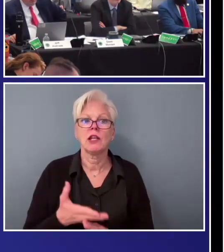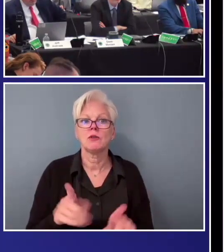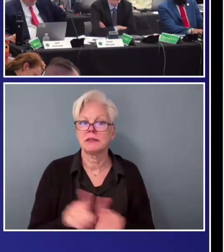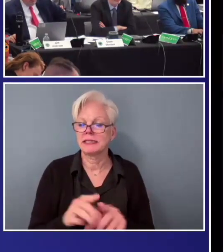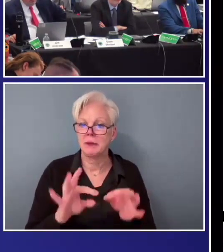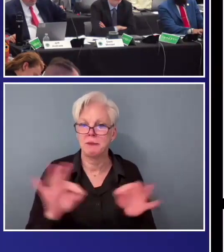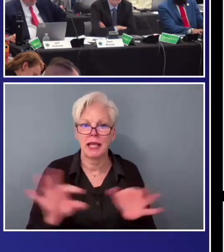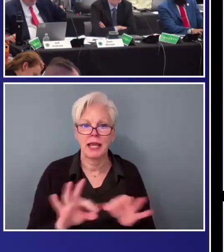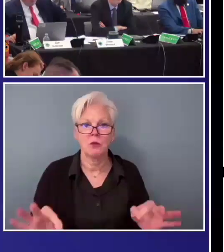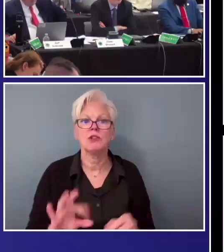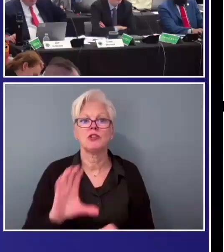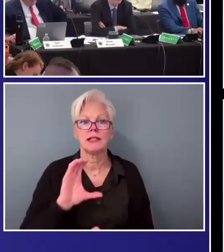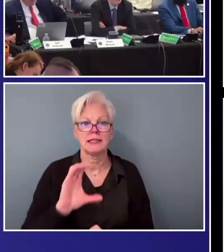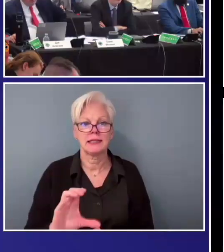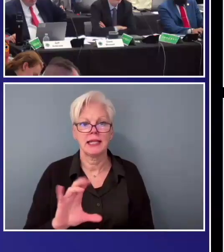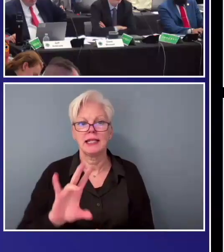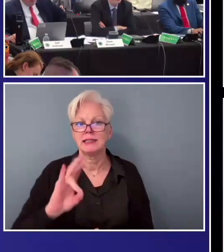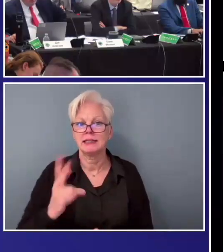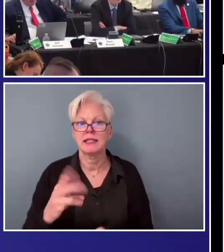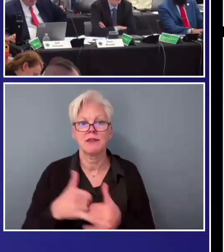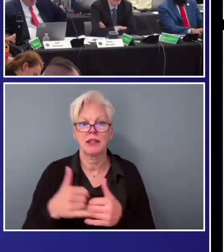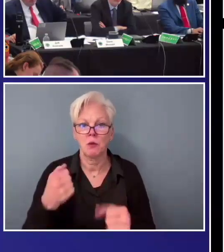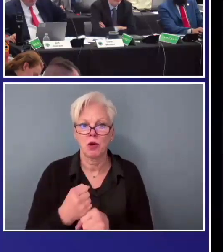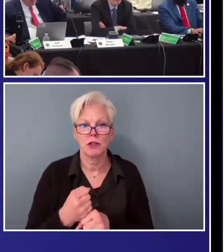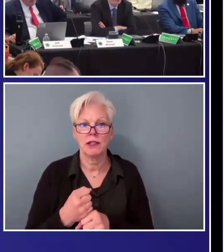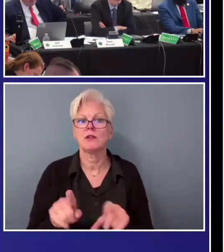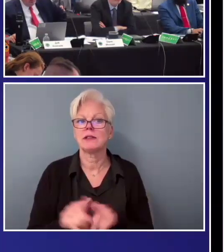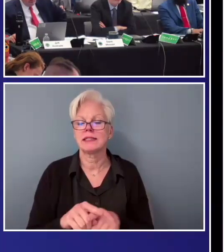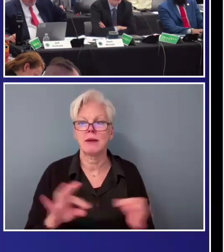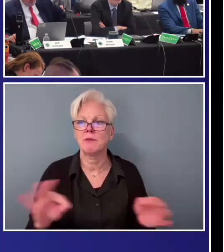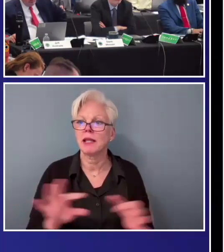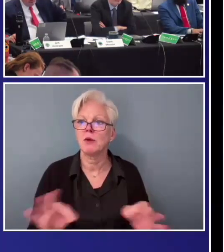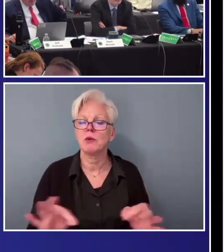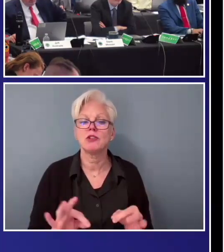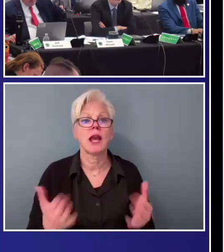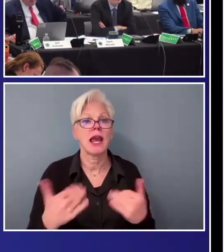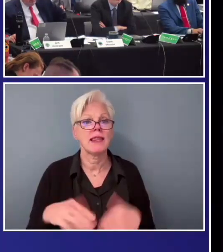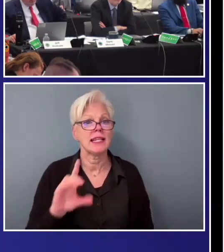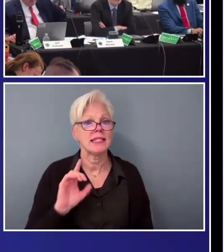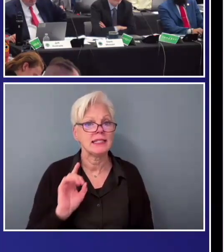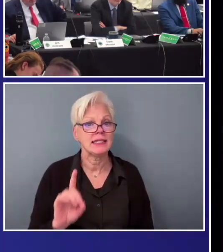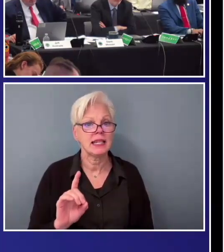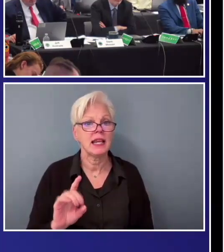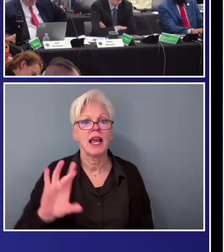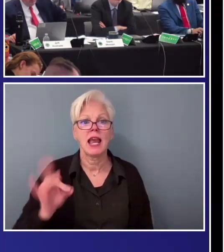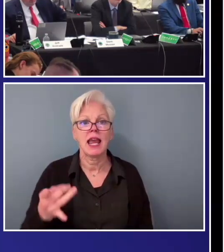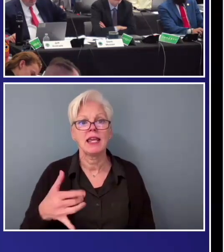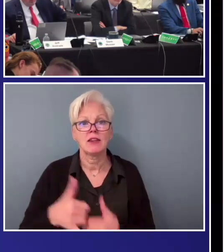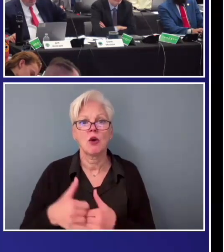C, the seventh award year, the same language, and then D, the eighth award year with the same